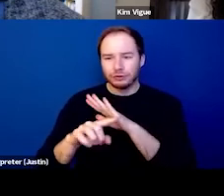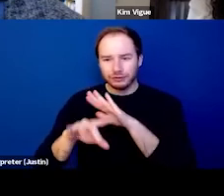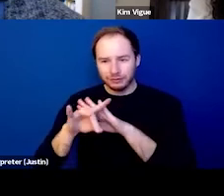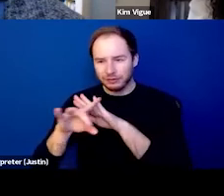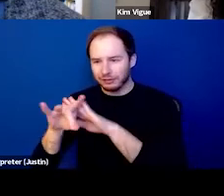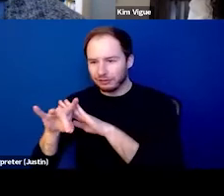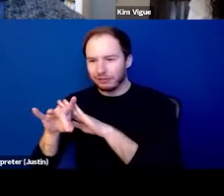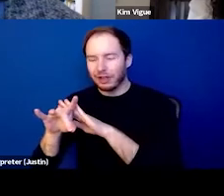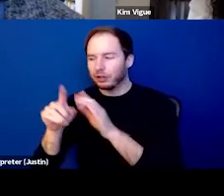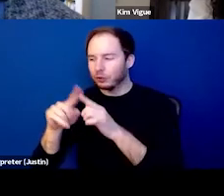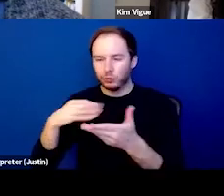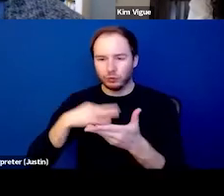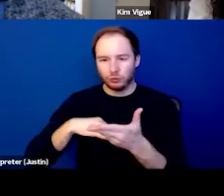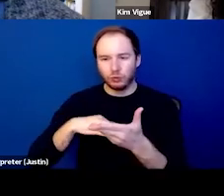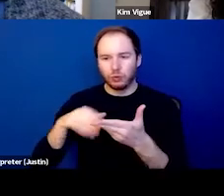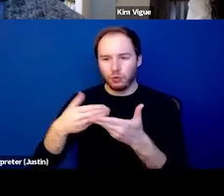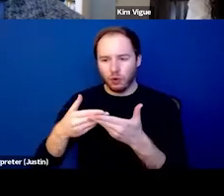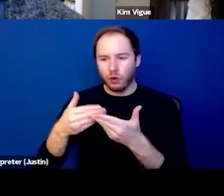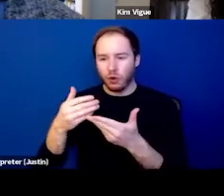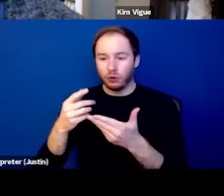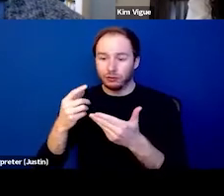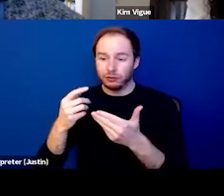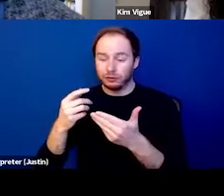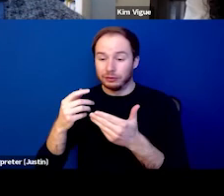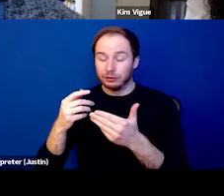and utilizing the limited resources that are available.